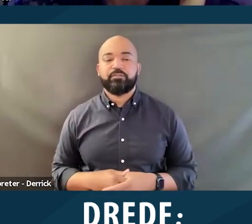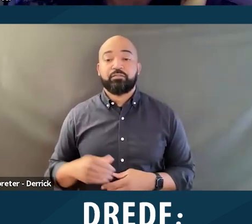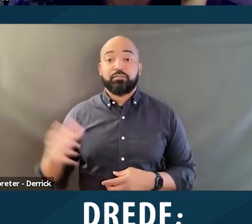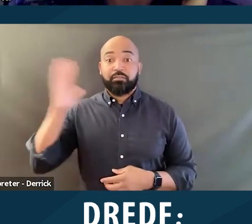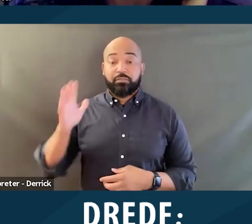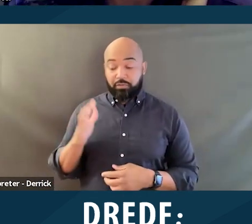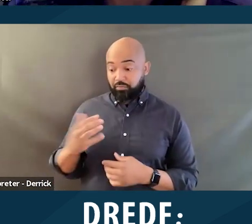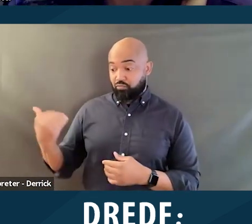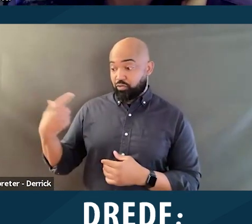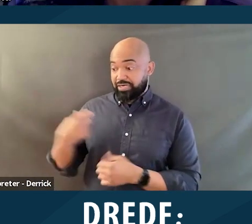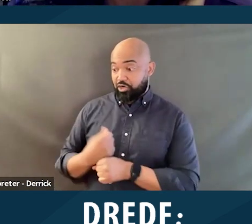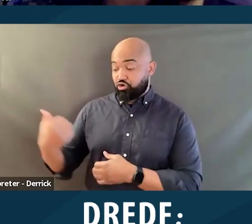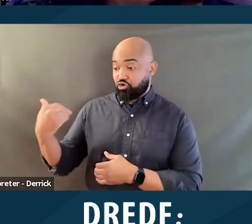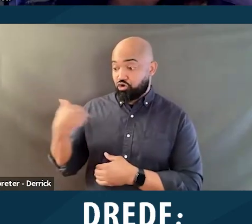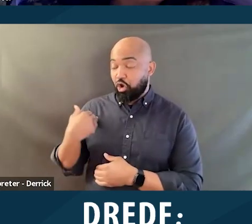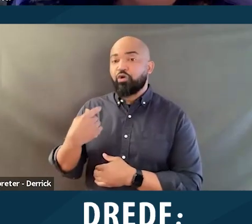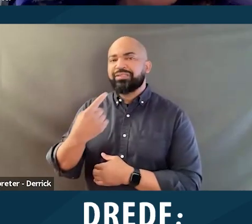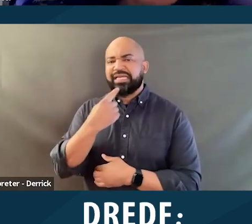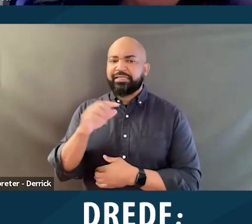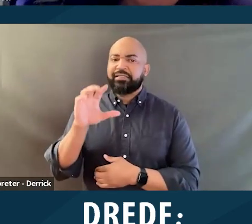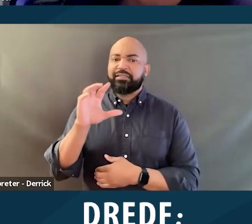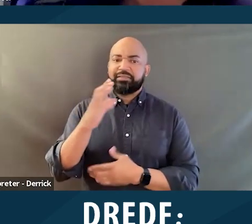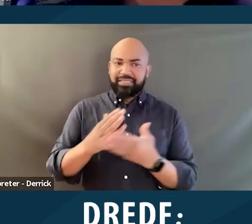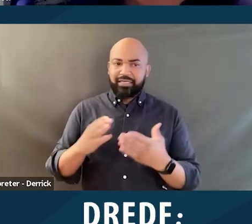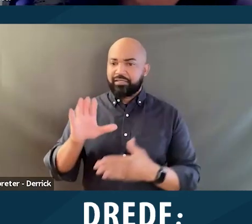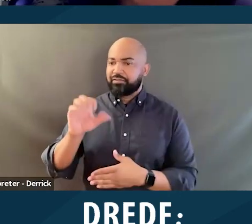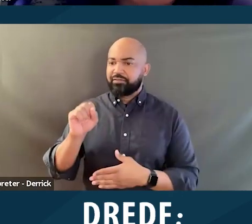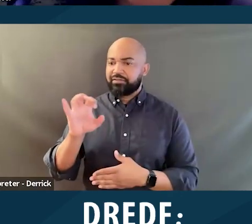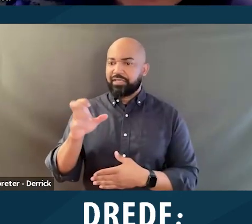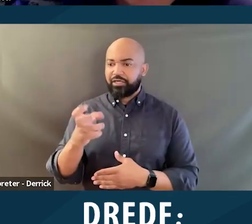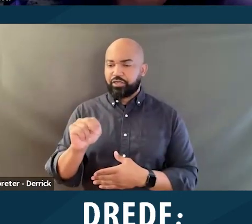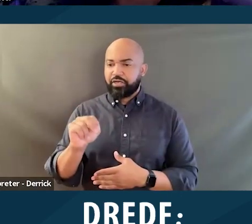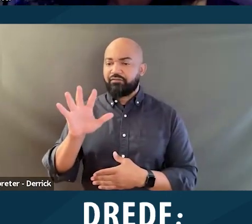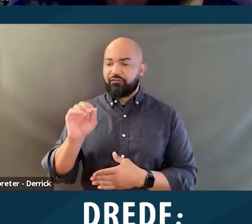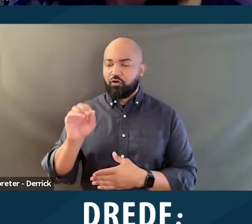action was even broader than the case we're talking about today.